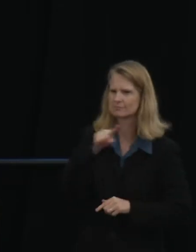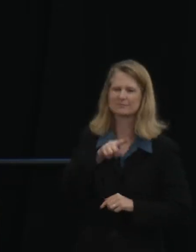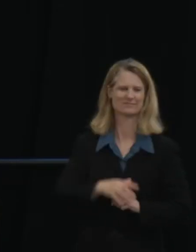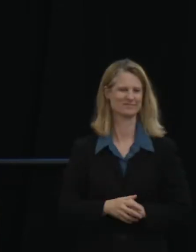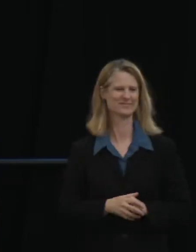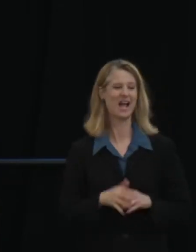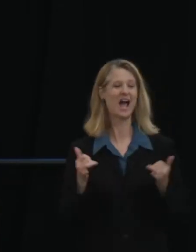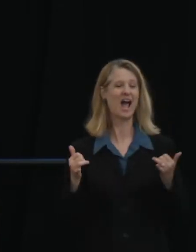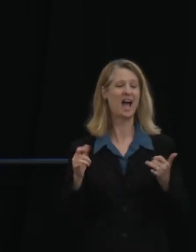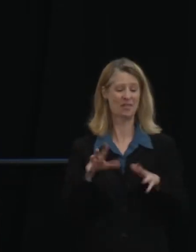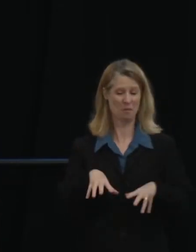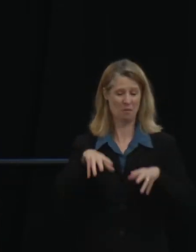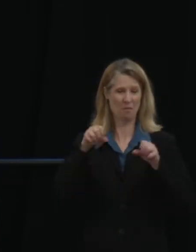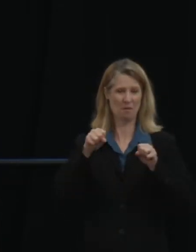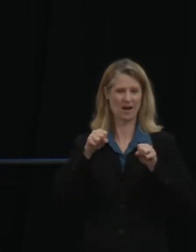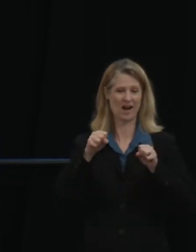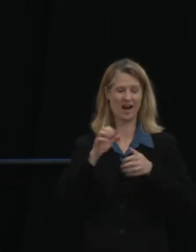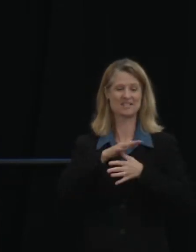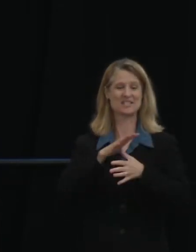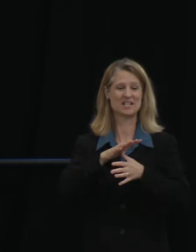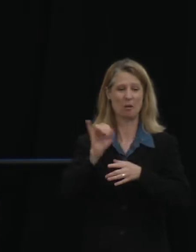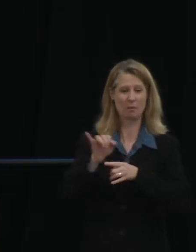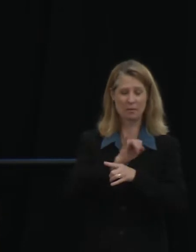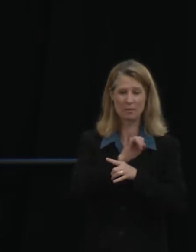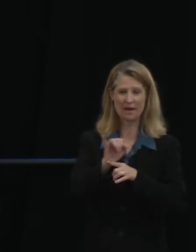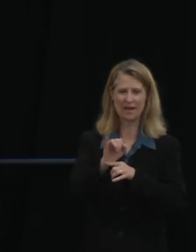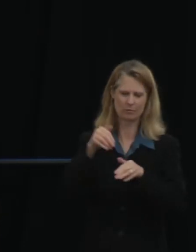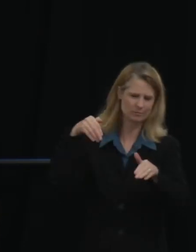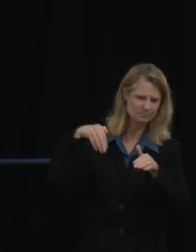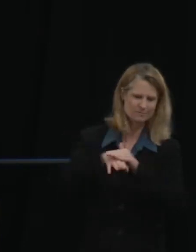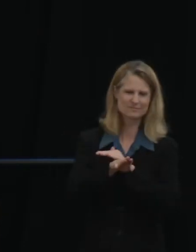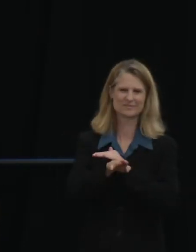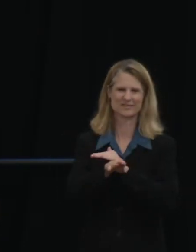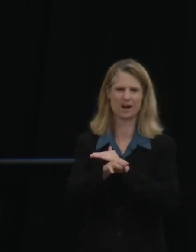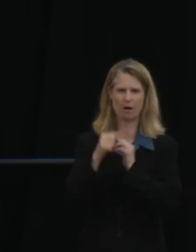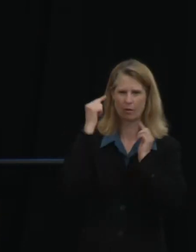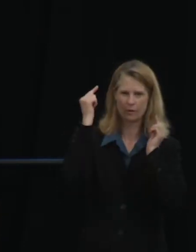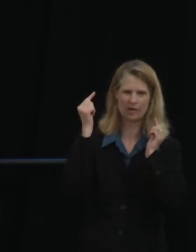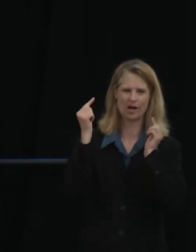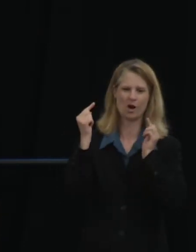We took on our senior internships, invading the world of critical care, pediatrics, OV,